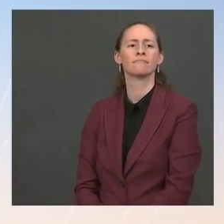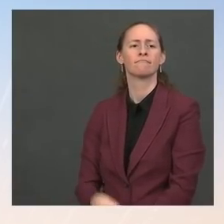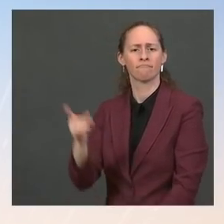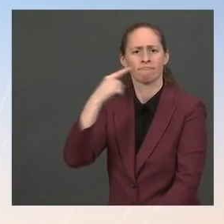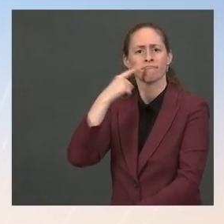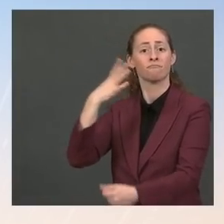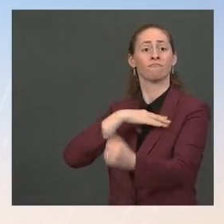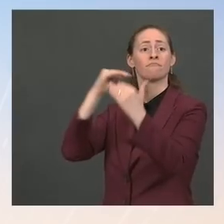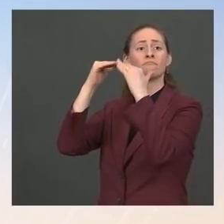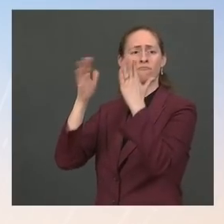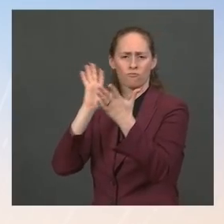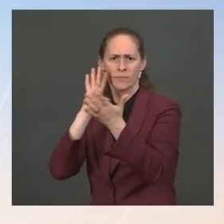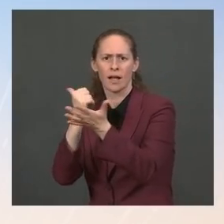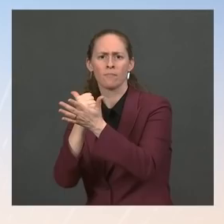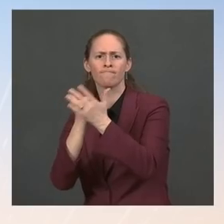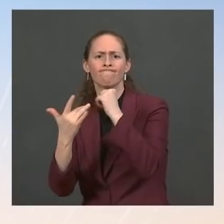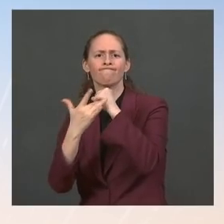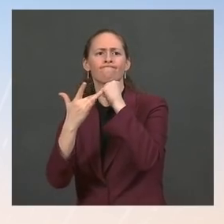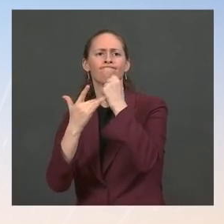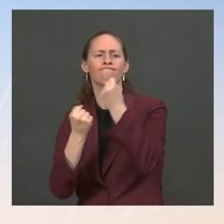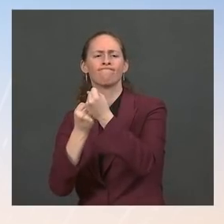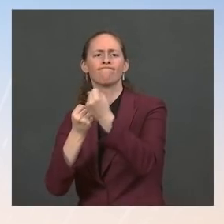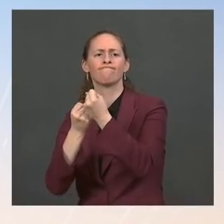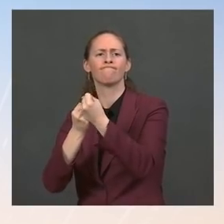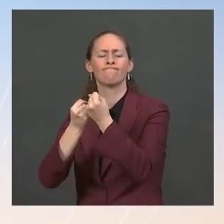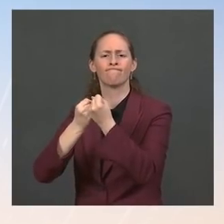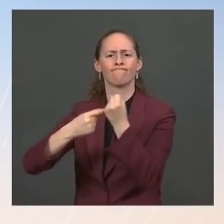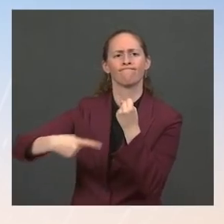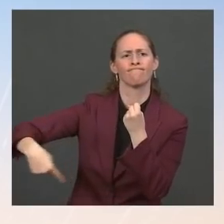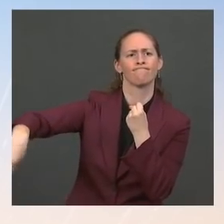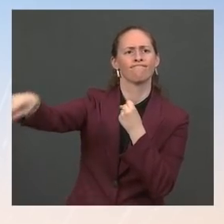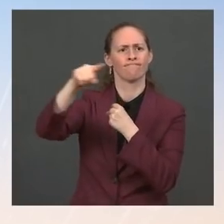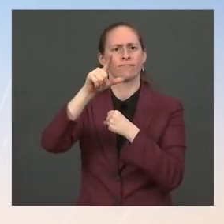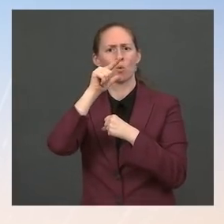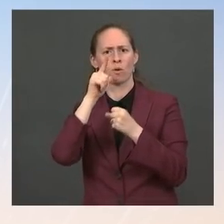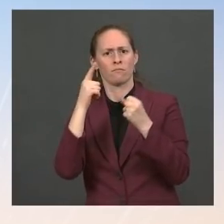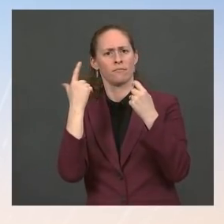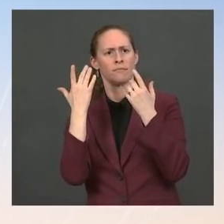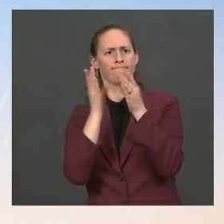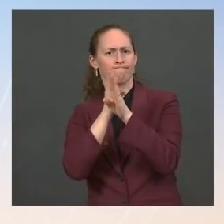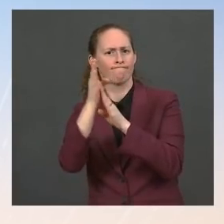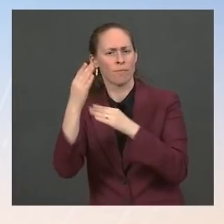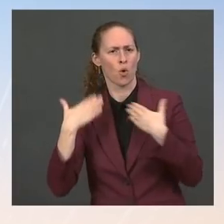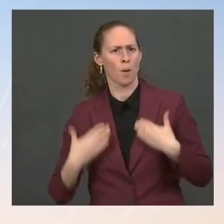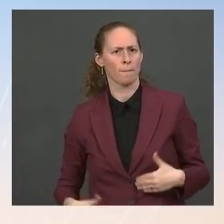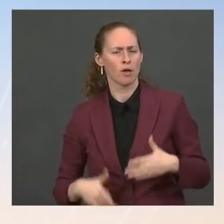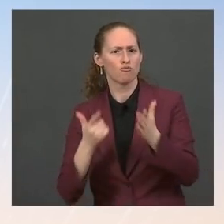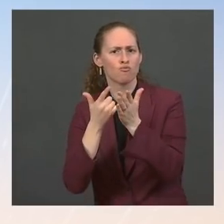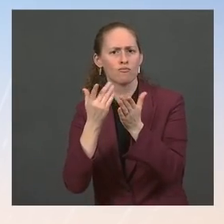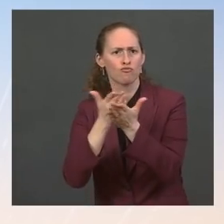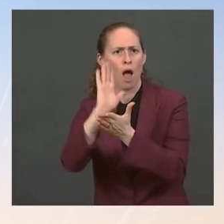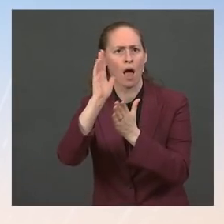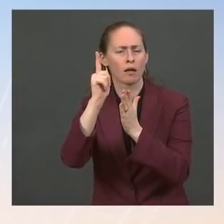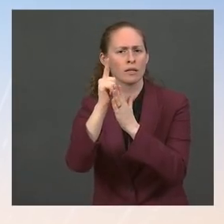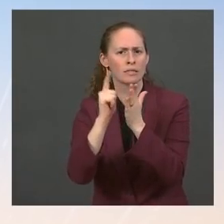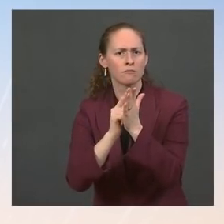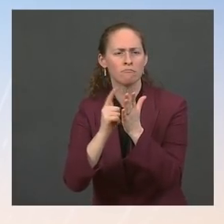What techn- -- what provisions were you talking about specifically? Ms. Psaki: Well, I was answering a question. I don't remember who asked it. That was --